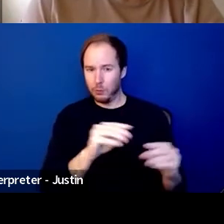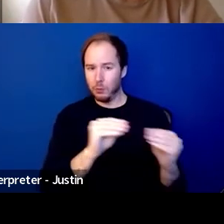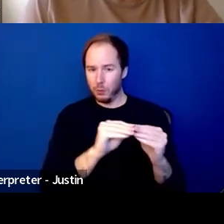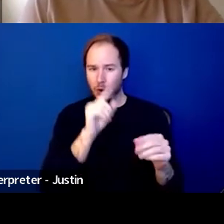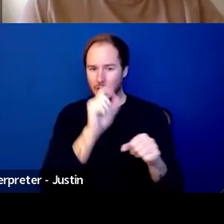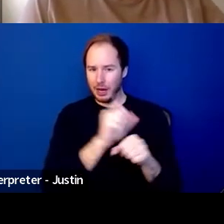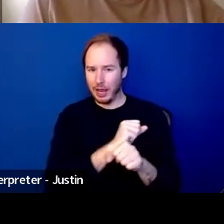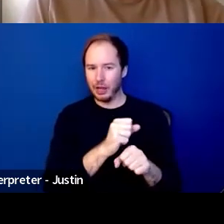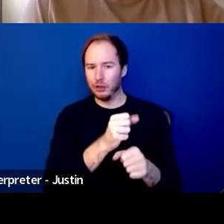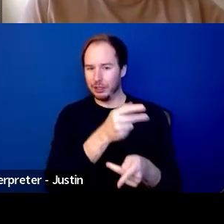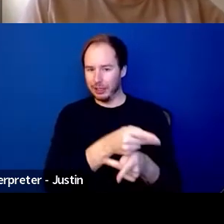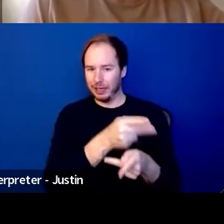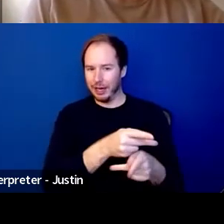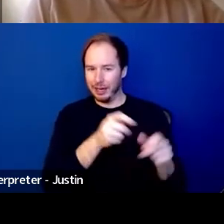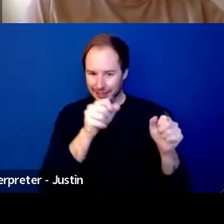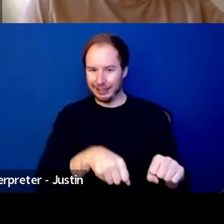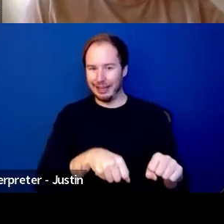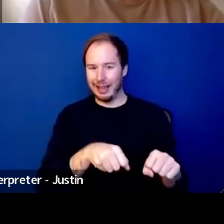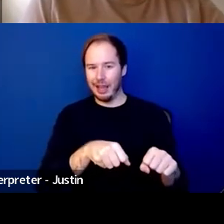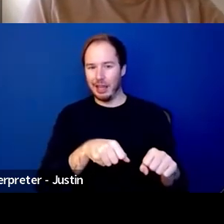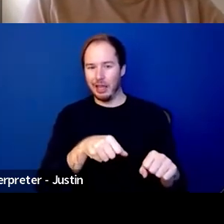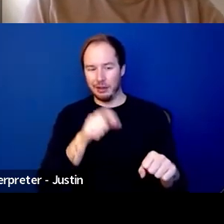that they need with this model